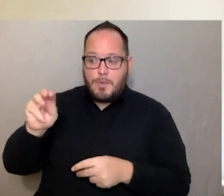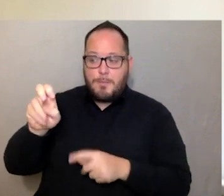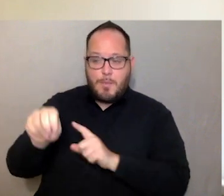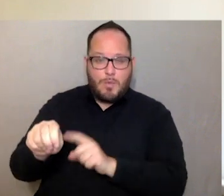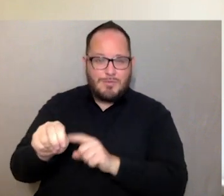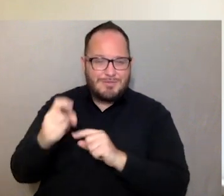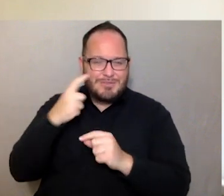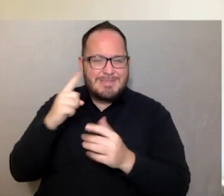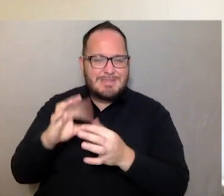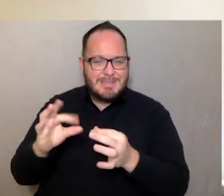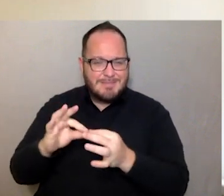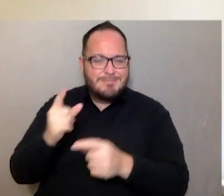HAVE TO KEEP IN MIND AS RAMON WAS SAYING IS THERE'S BEEN AN